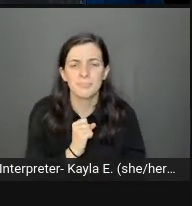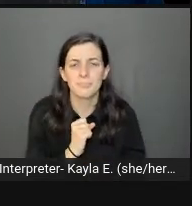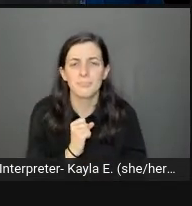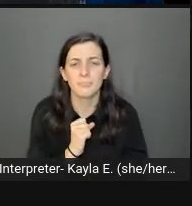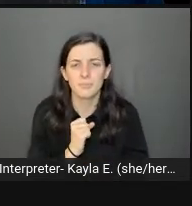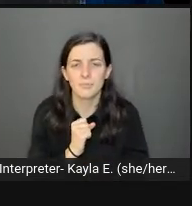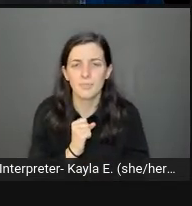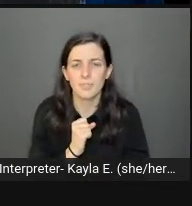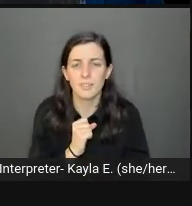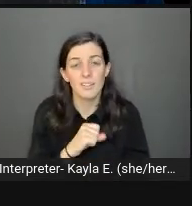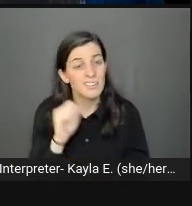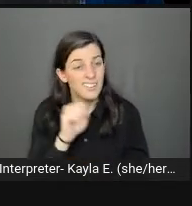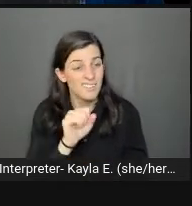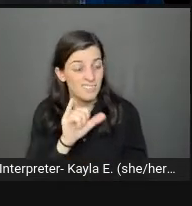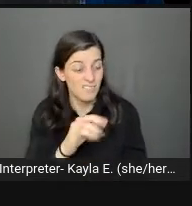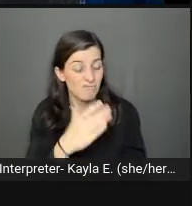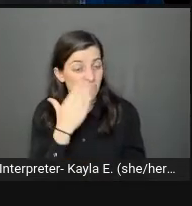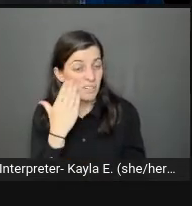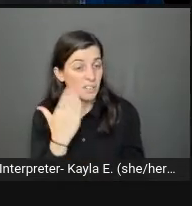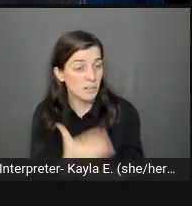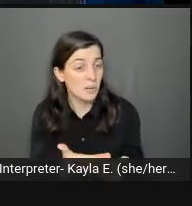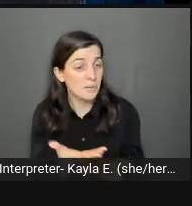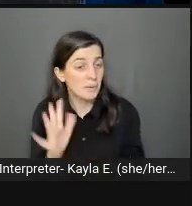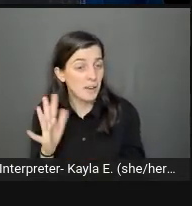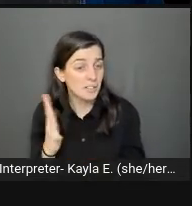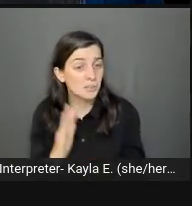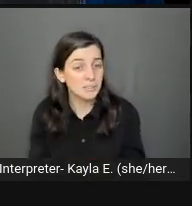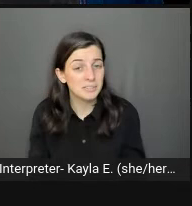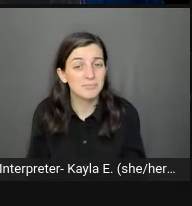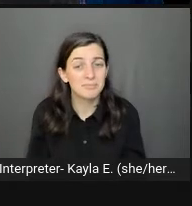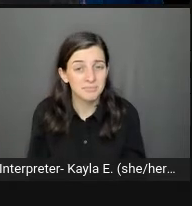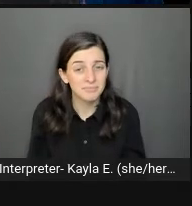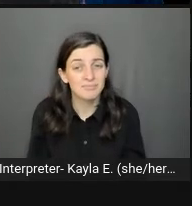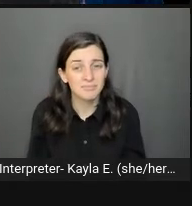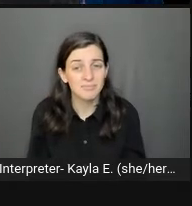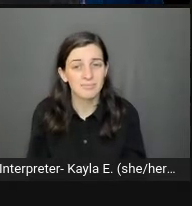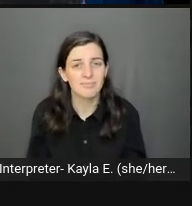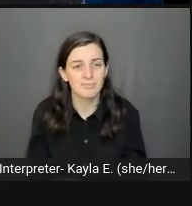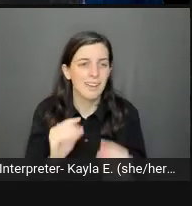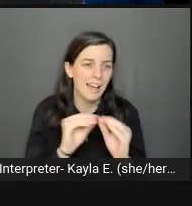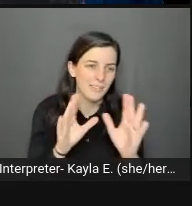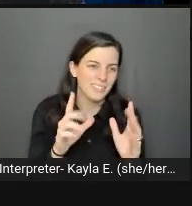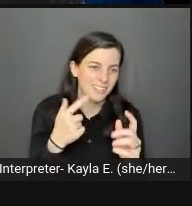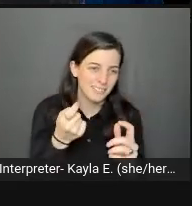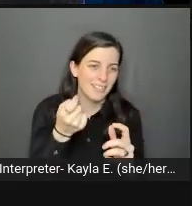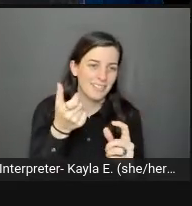Yes, so that's pretty good actually. Apart from the slight appearance problem here, and the fact